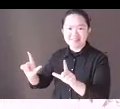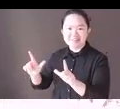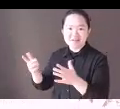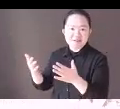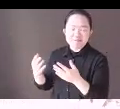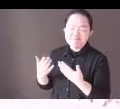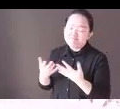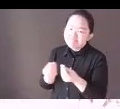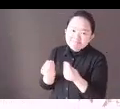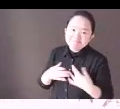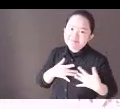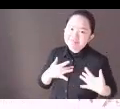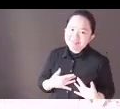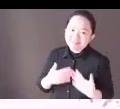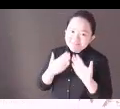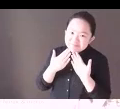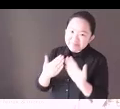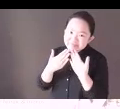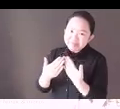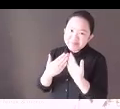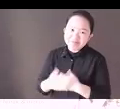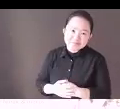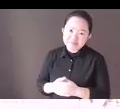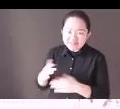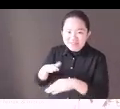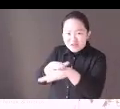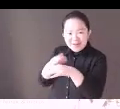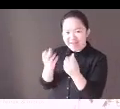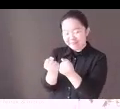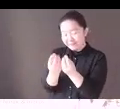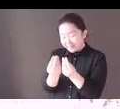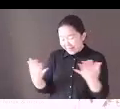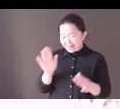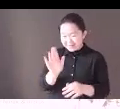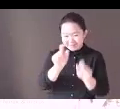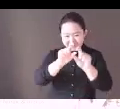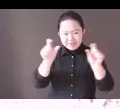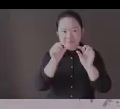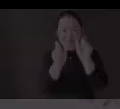so let's kind of take make time for a break um and have a Swedish F out and remember us